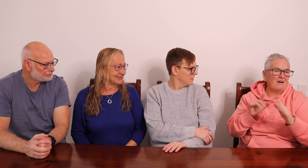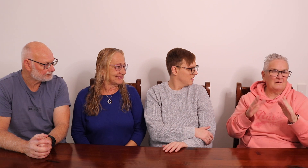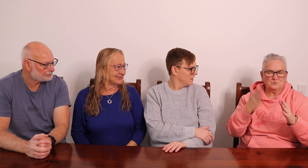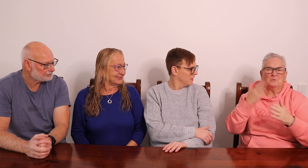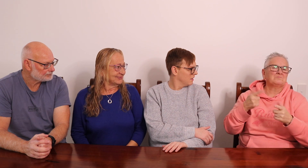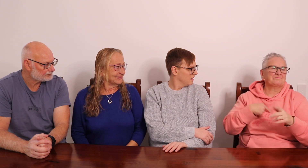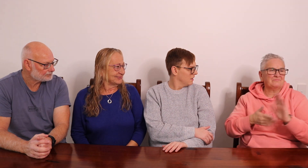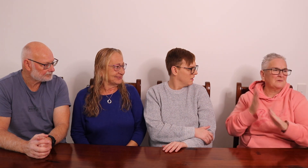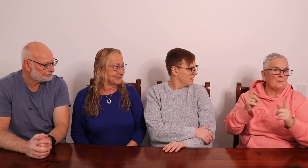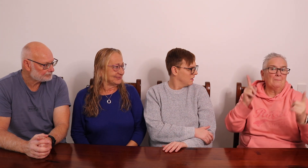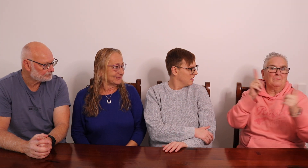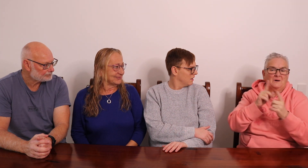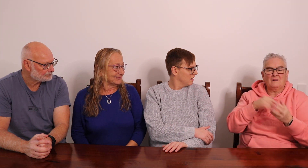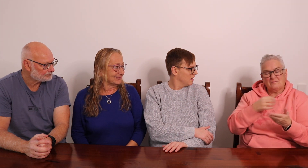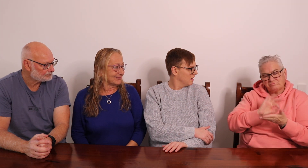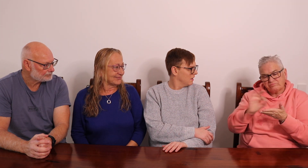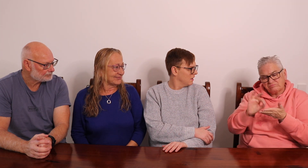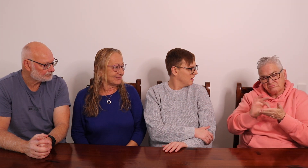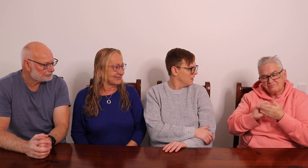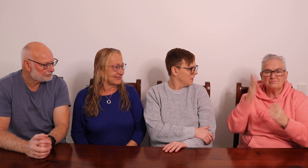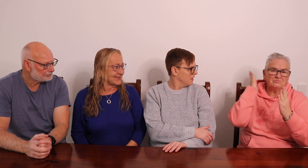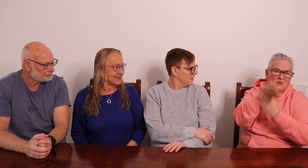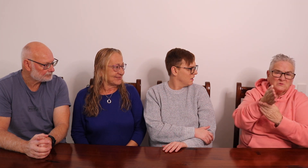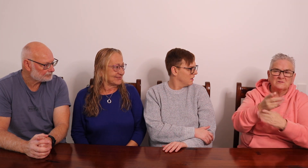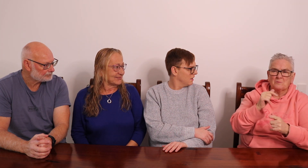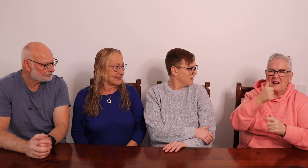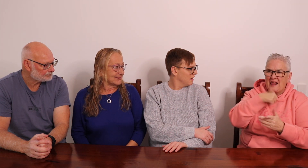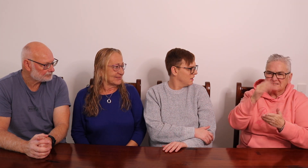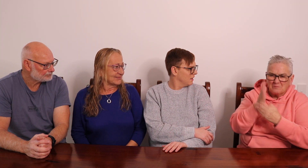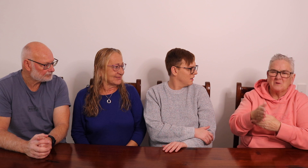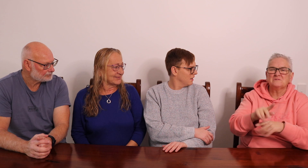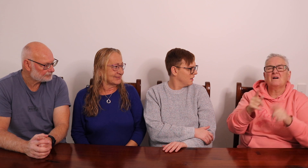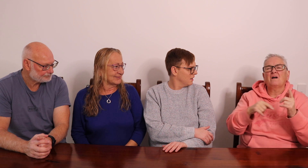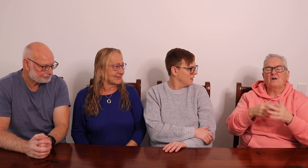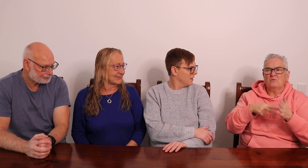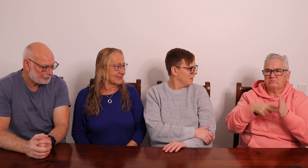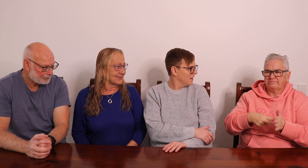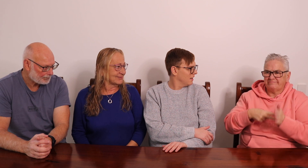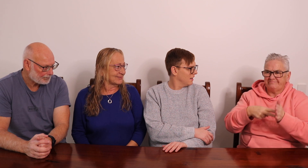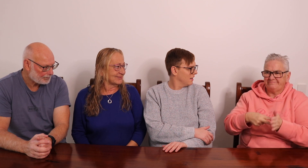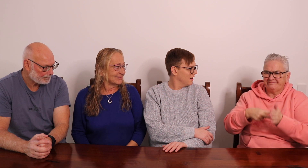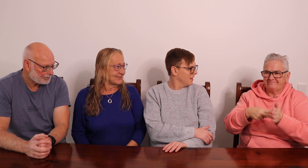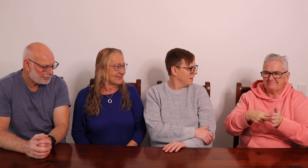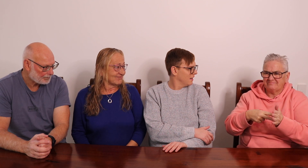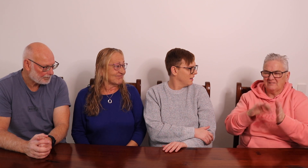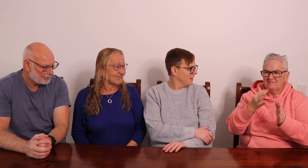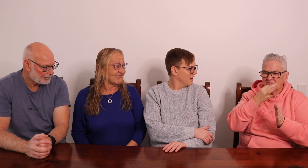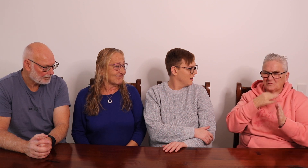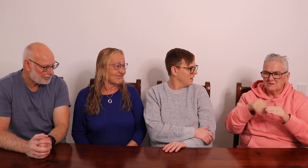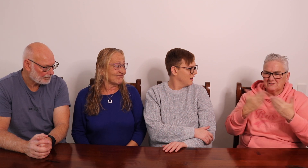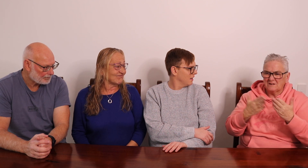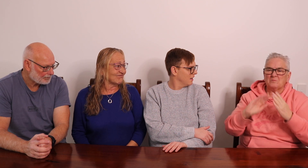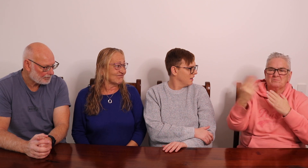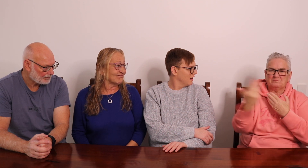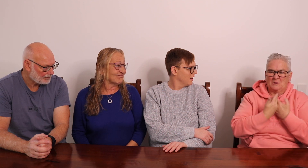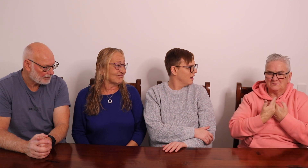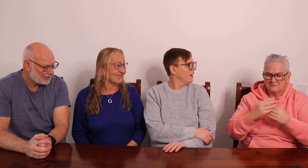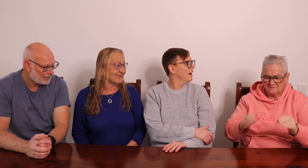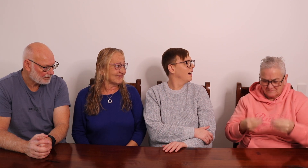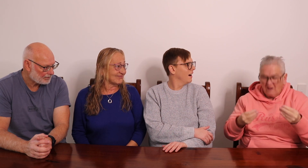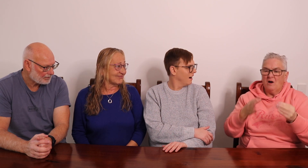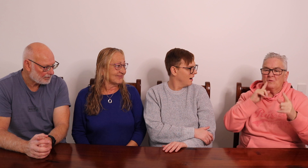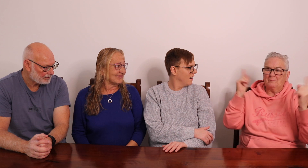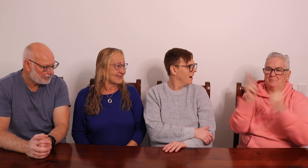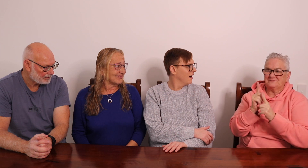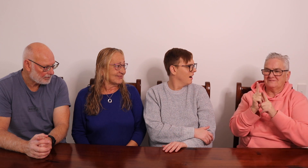A: I write my friends letter, sometime it can be waiting for a long time for the letter to be receive,